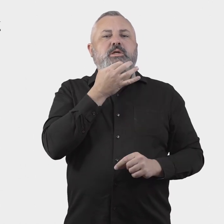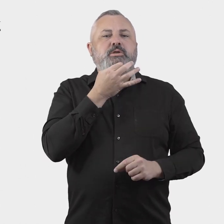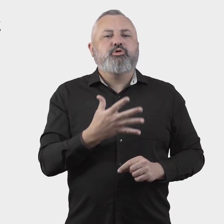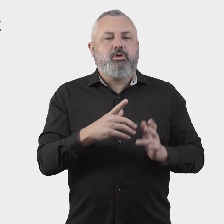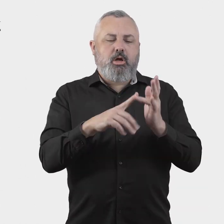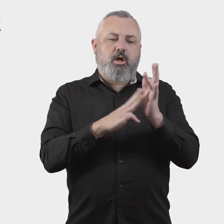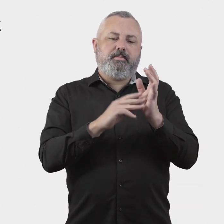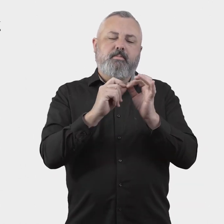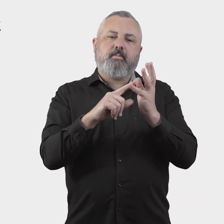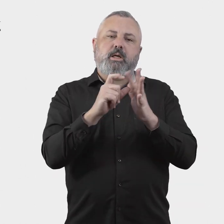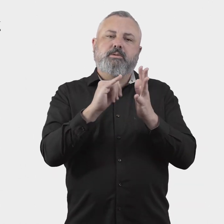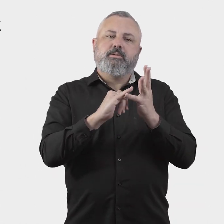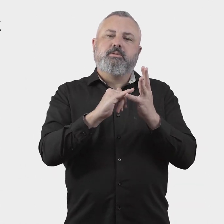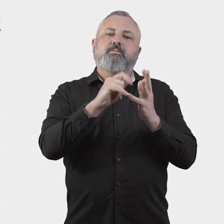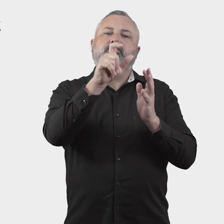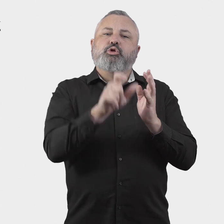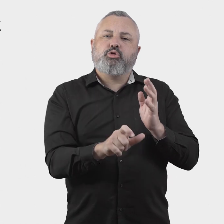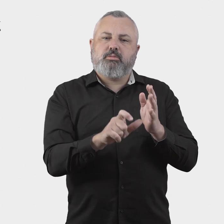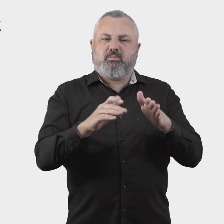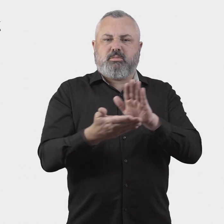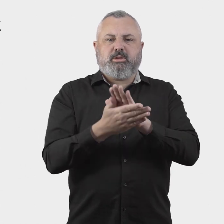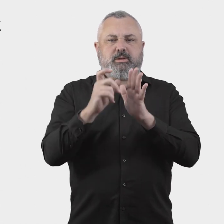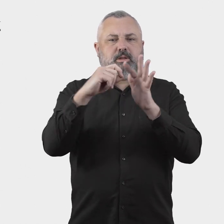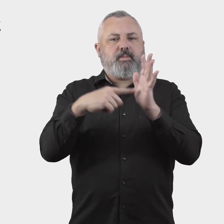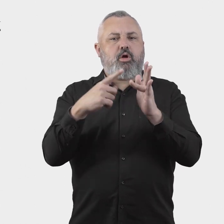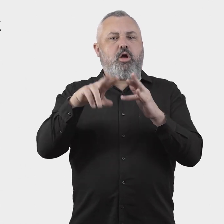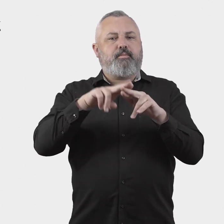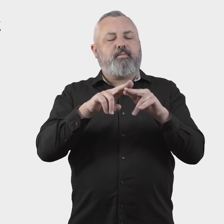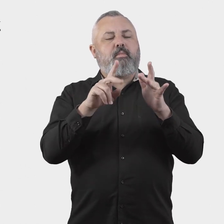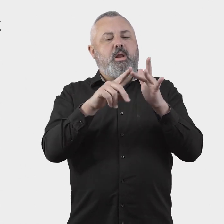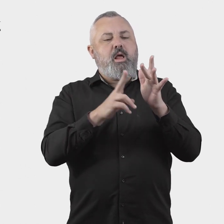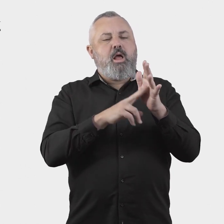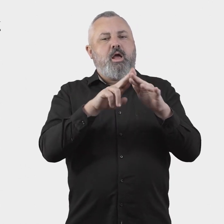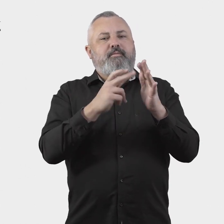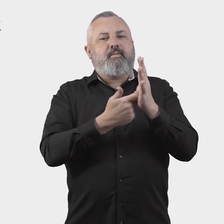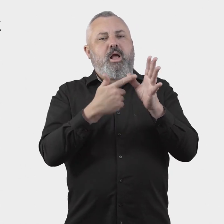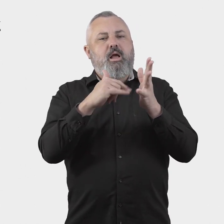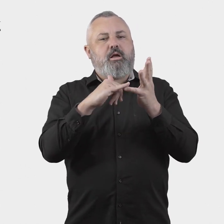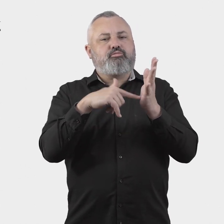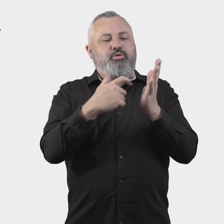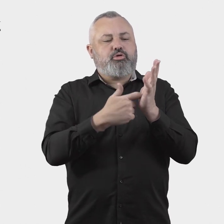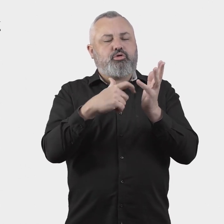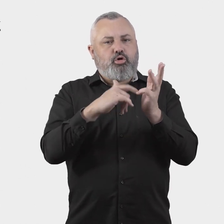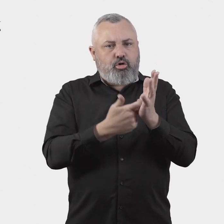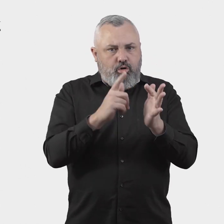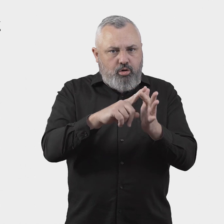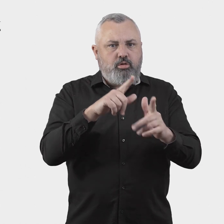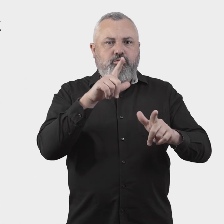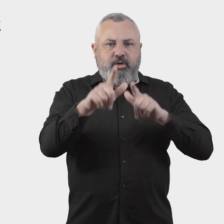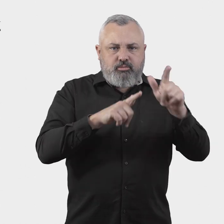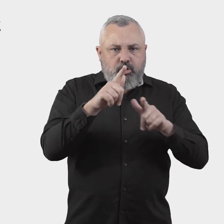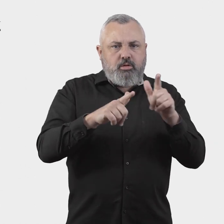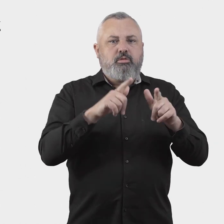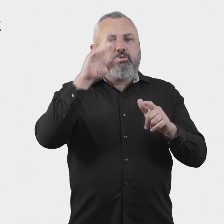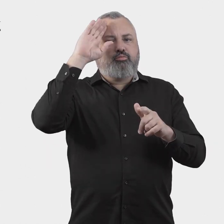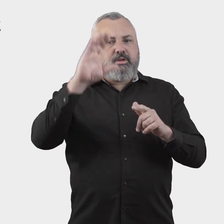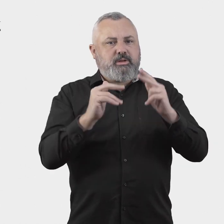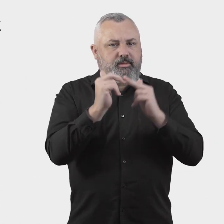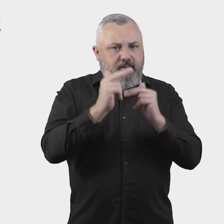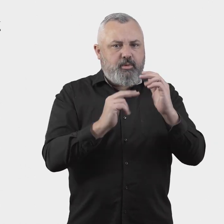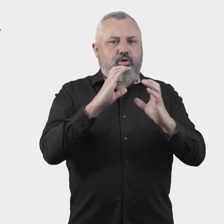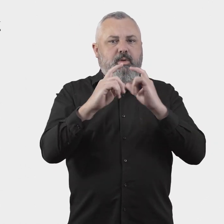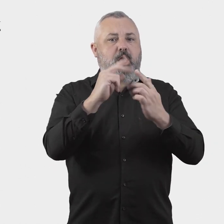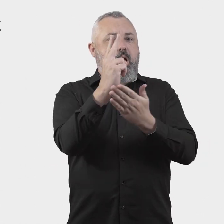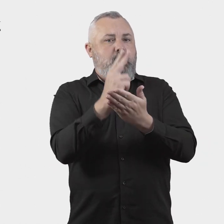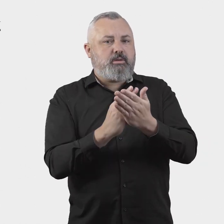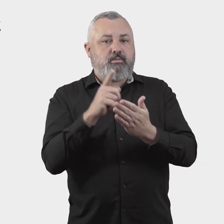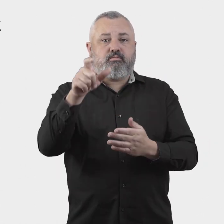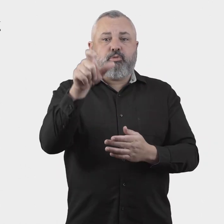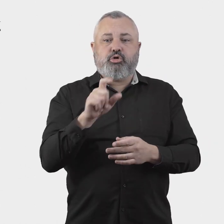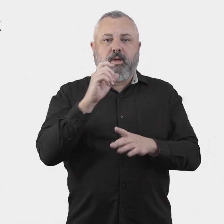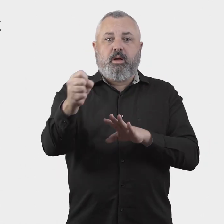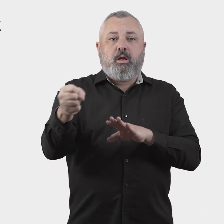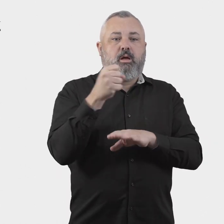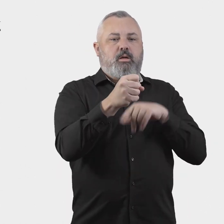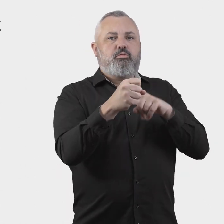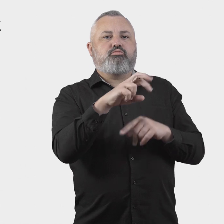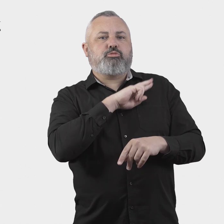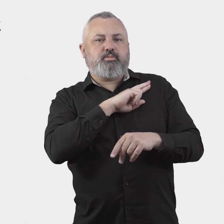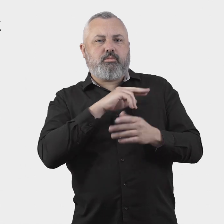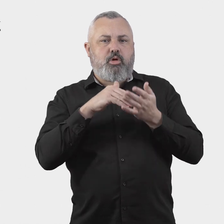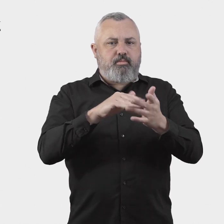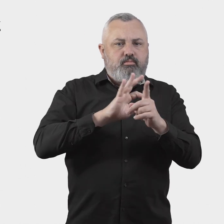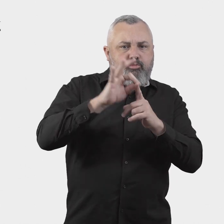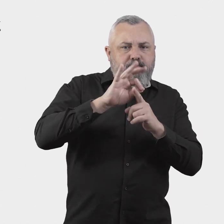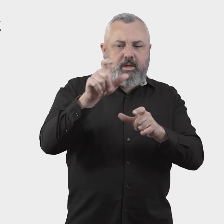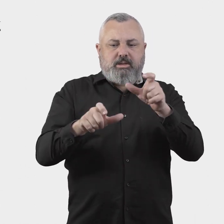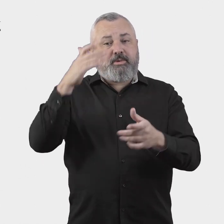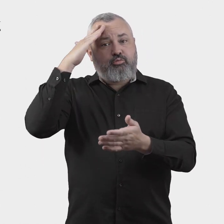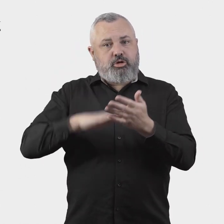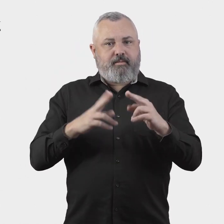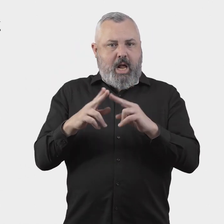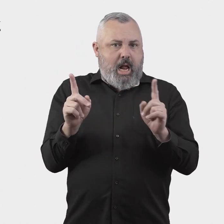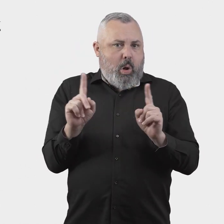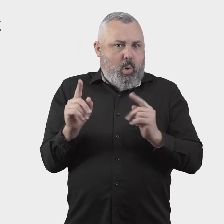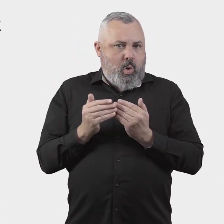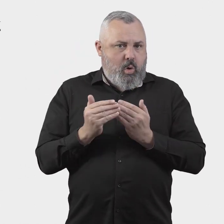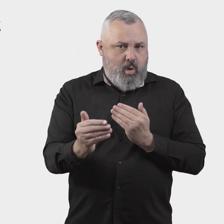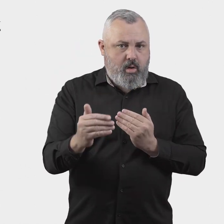ombudsperson within the Department of Infrastructure, Transport, Regional Development, Communications and the Arts.